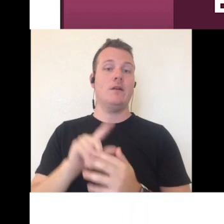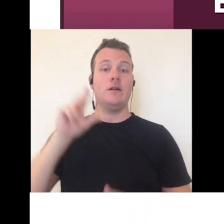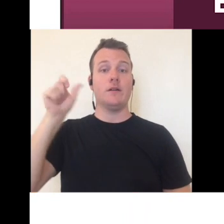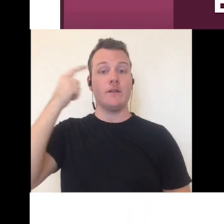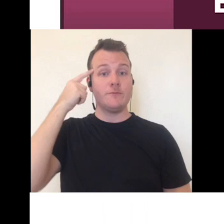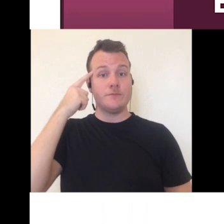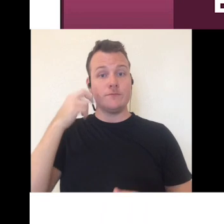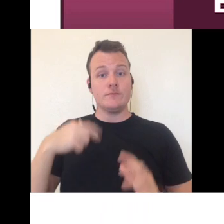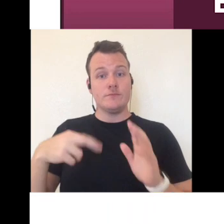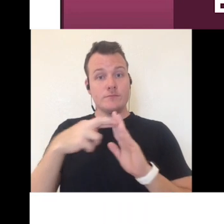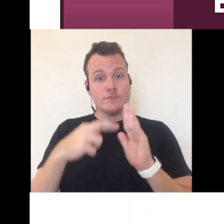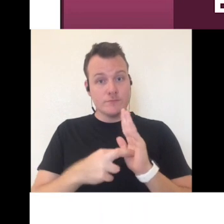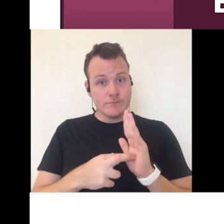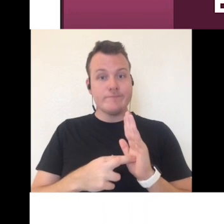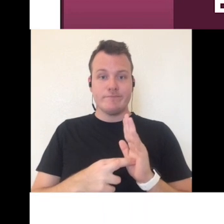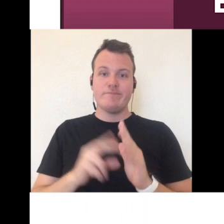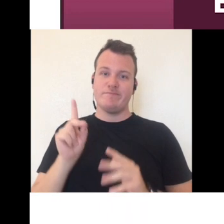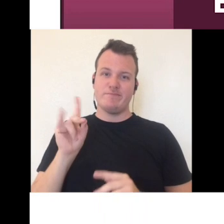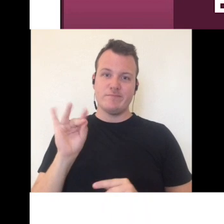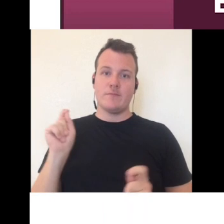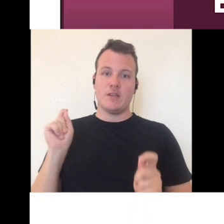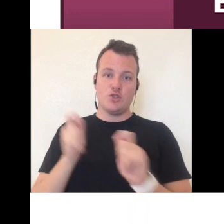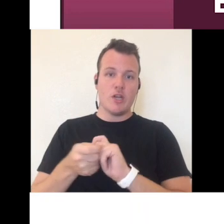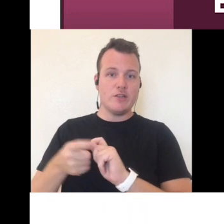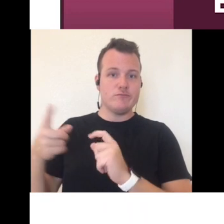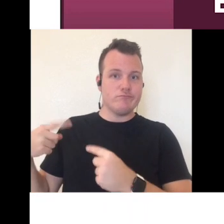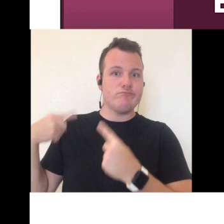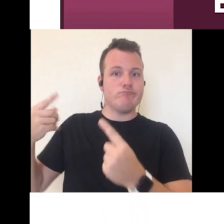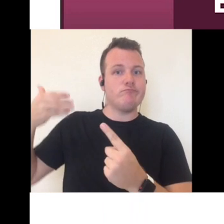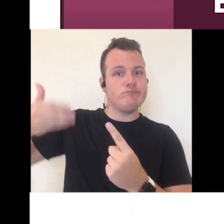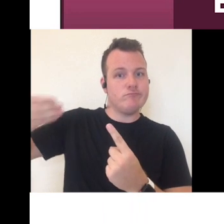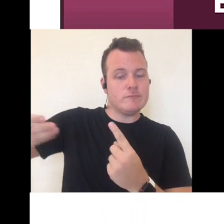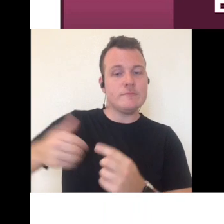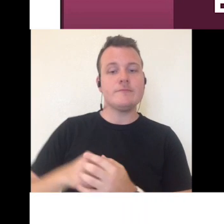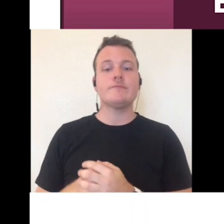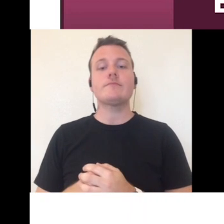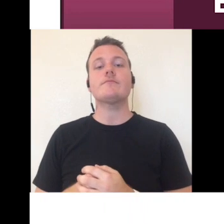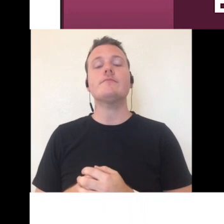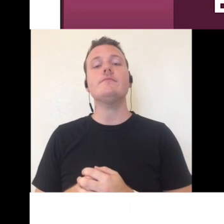course one of the quinces government regulations which have changed another